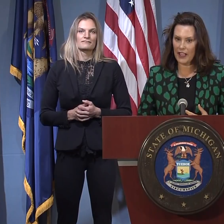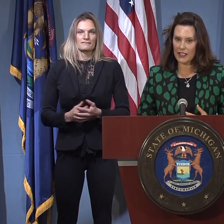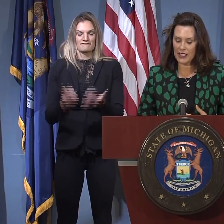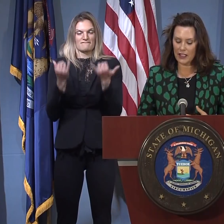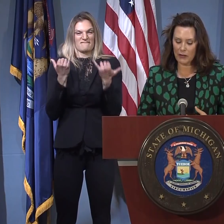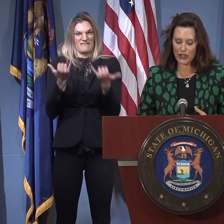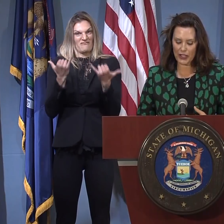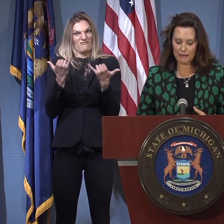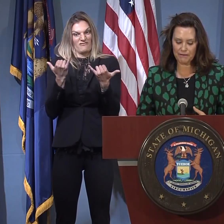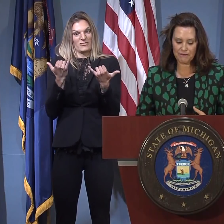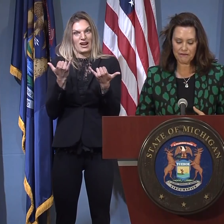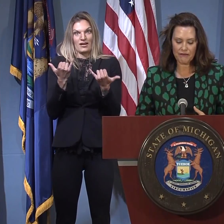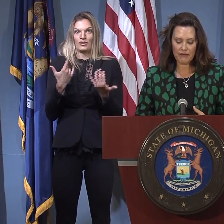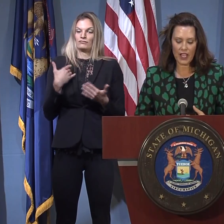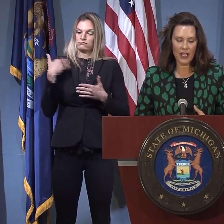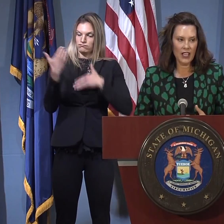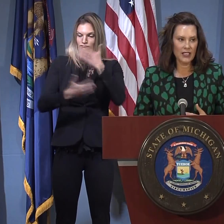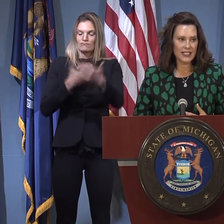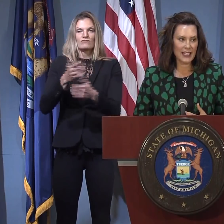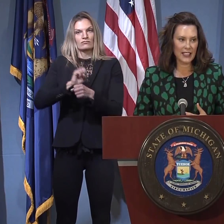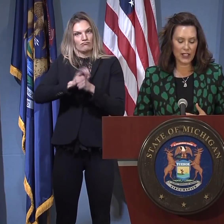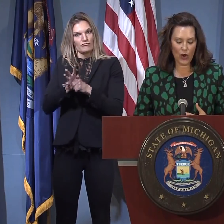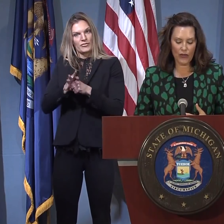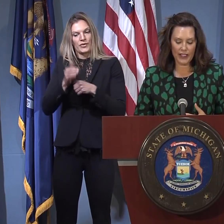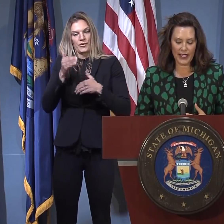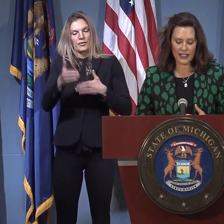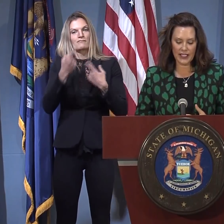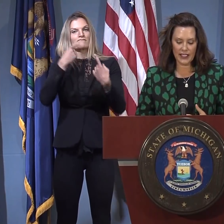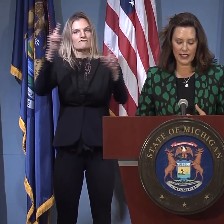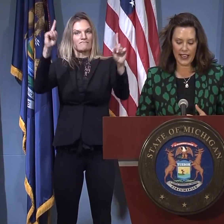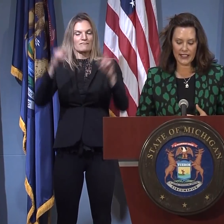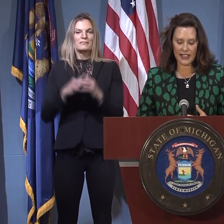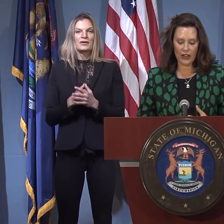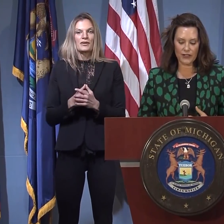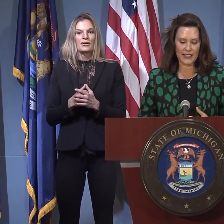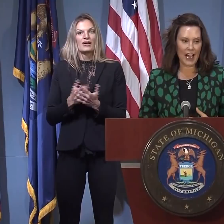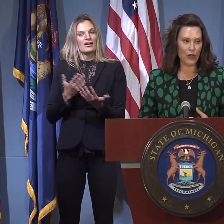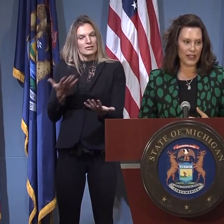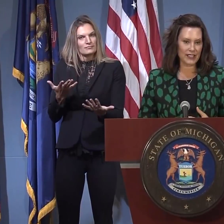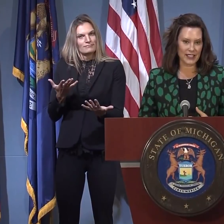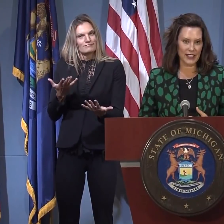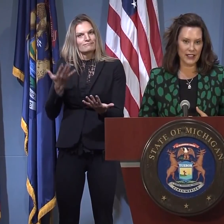AGENDA. SO WE ARE AT A TURNING POINT IN THE FIGHT AGAINST COVID-19 IN